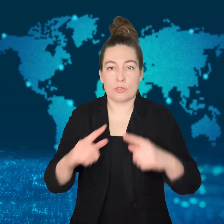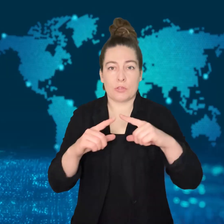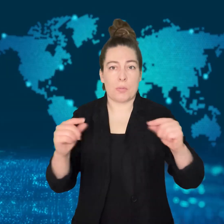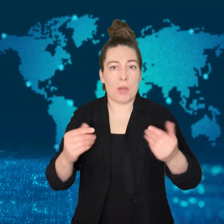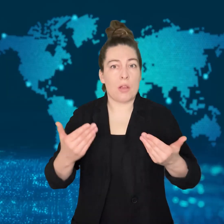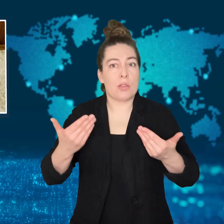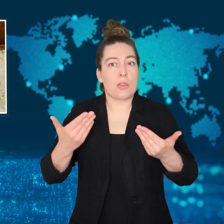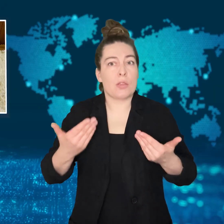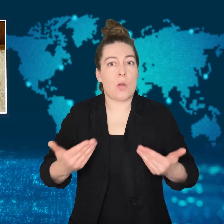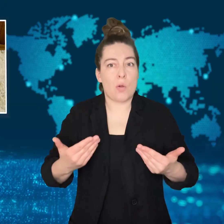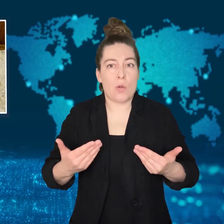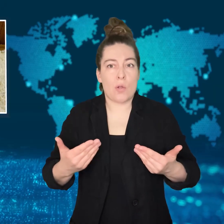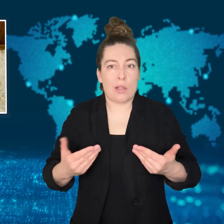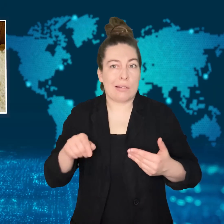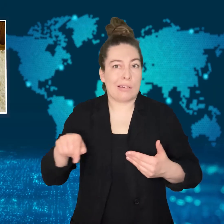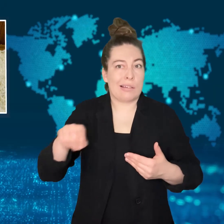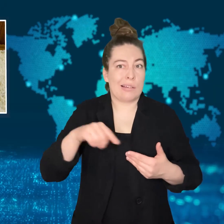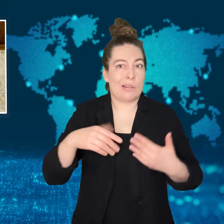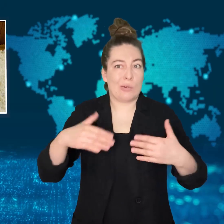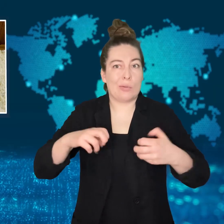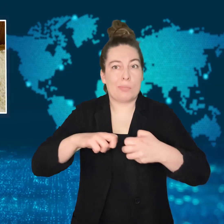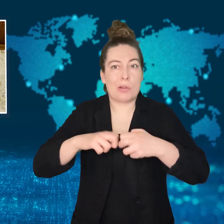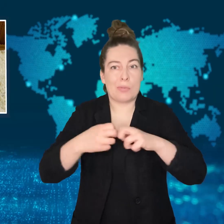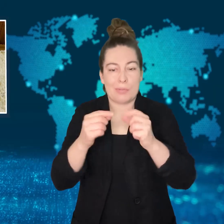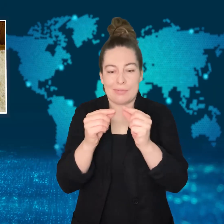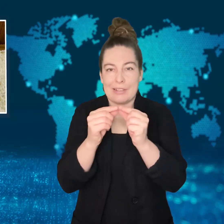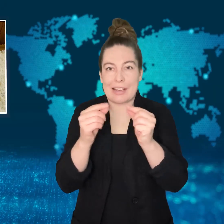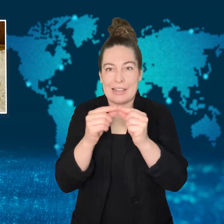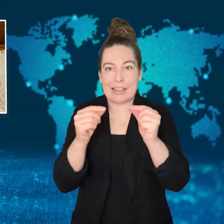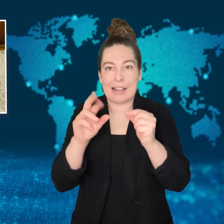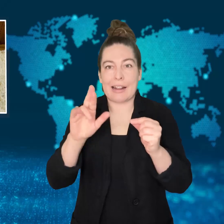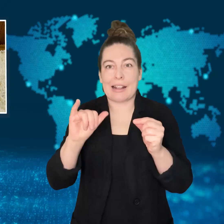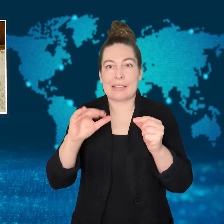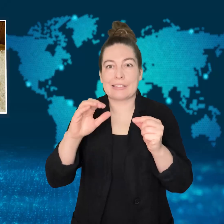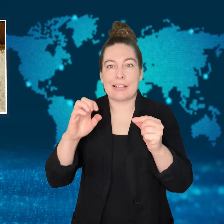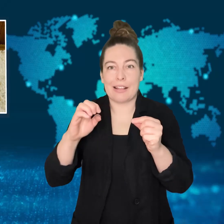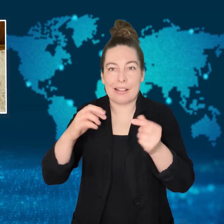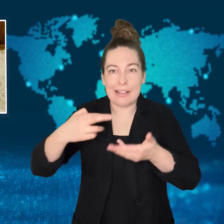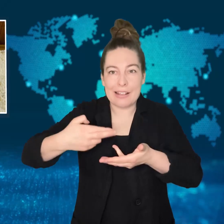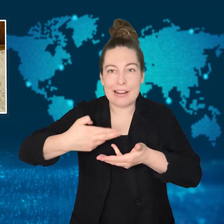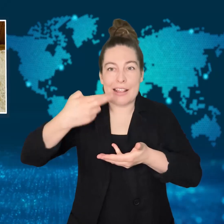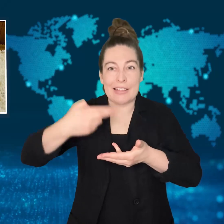[MONIKA]: Japan is experiencing a rice crisis due to